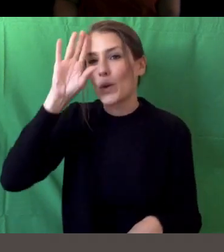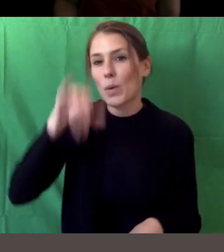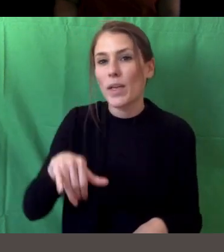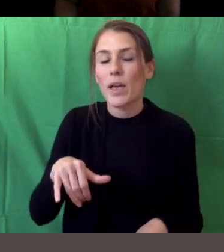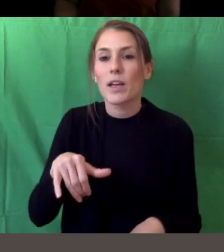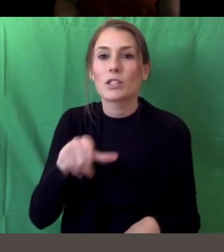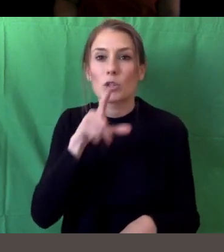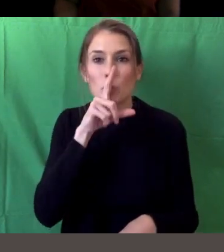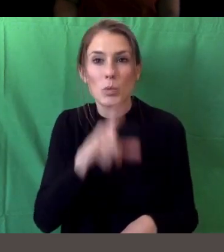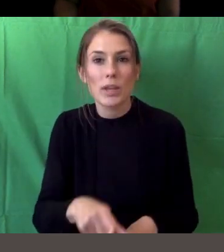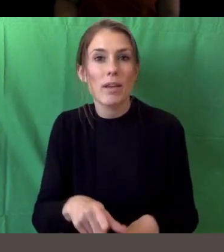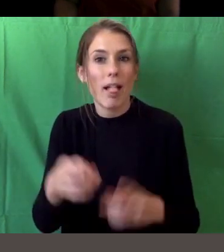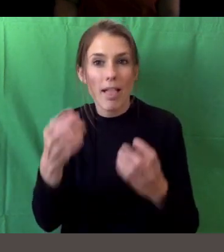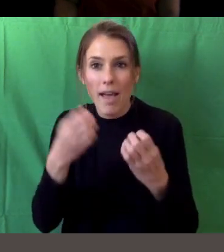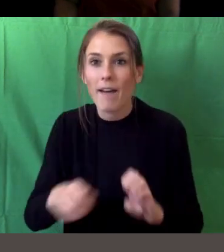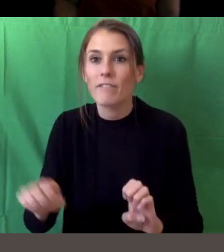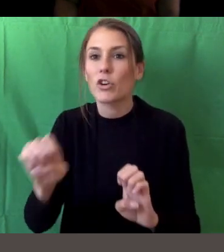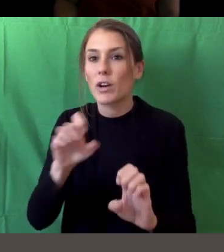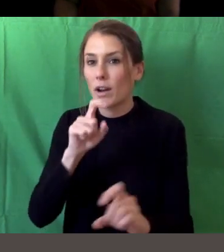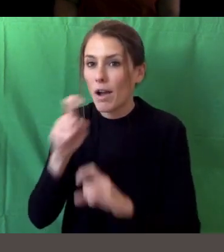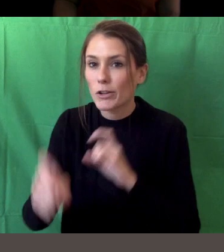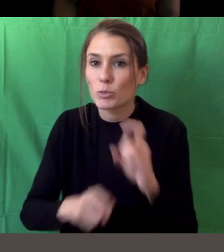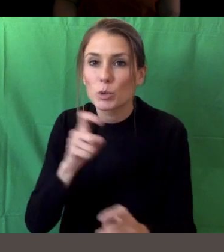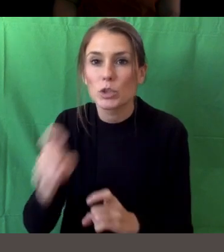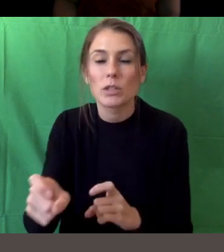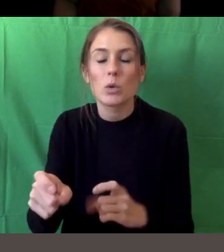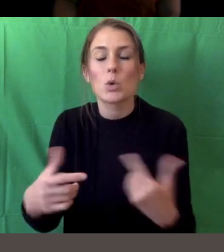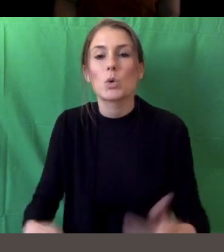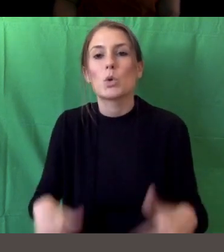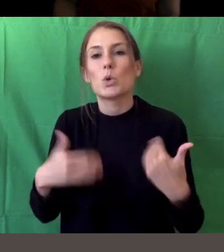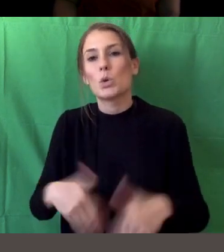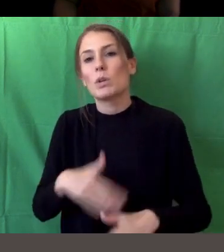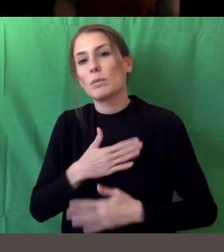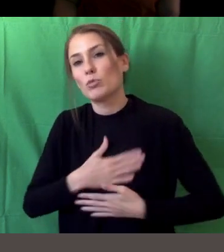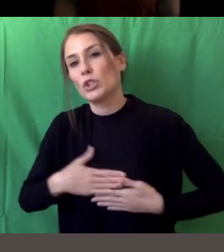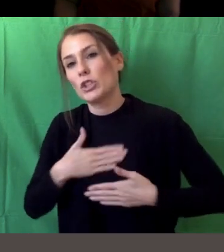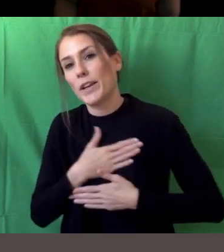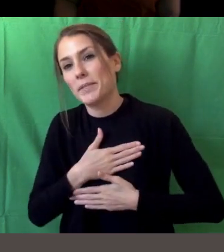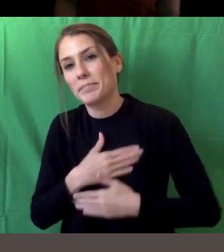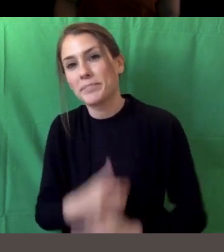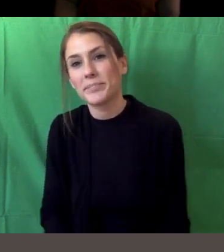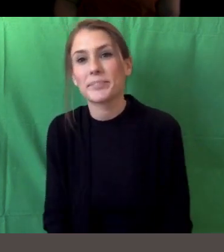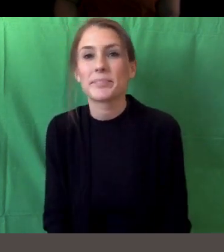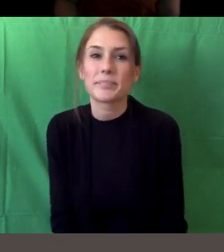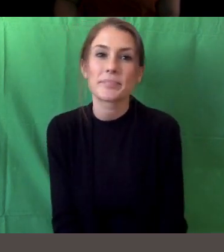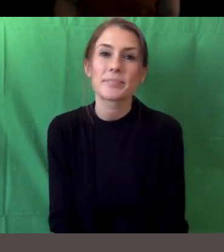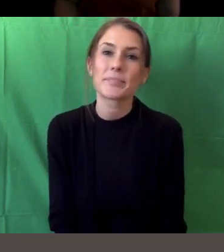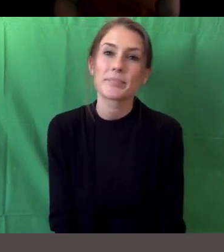I know it's a real effort and contribution, and it is greatly appreciated.